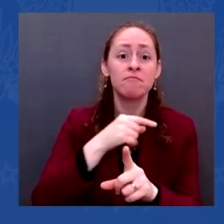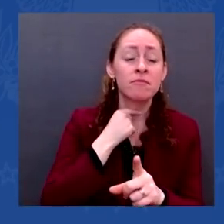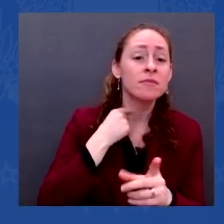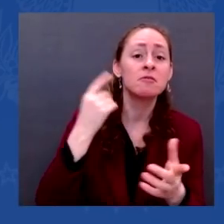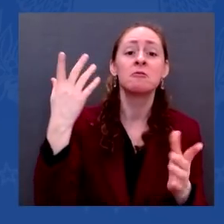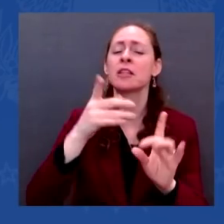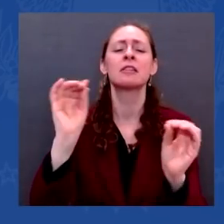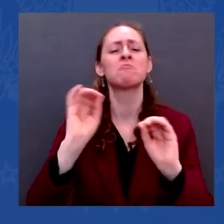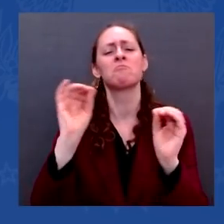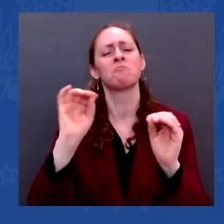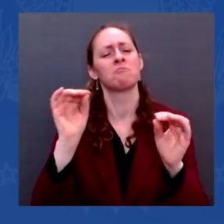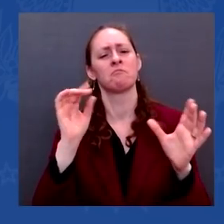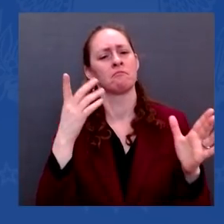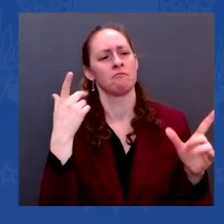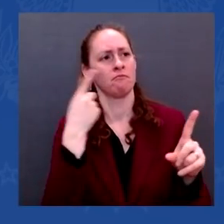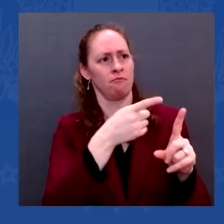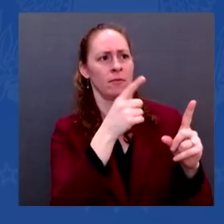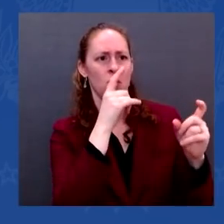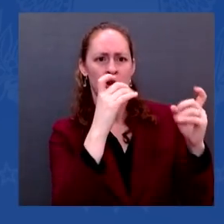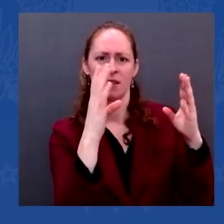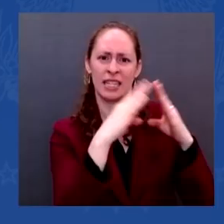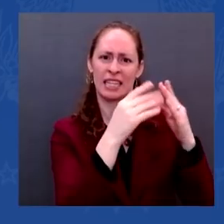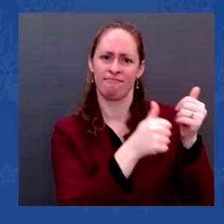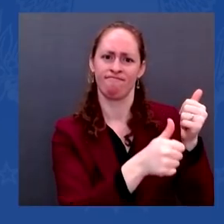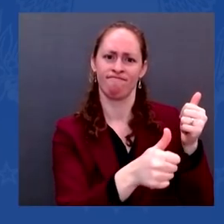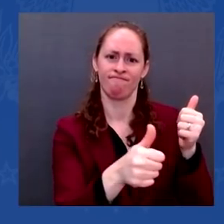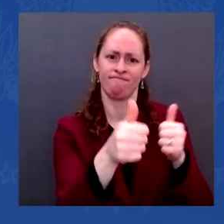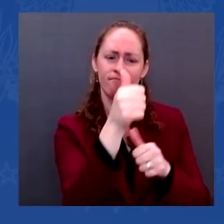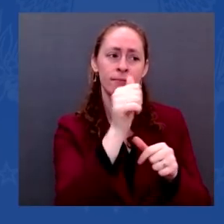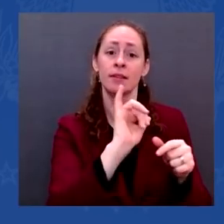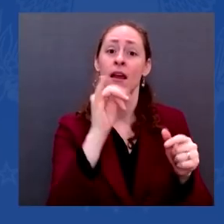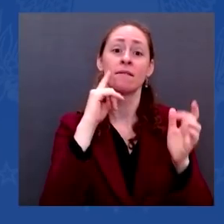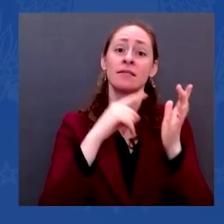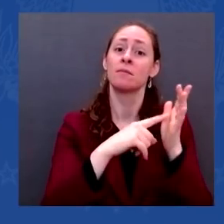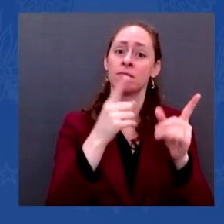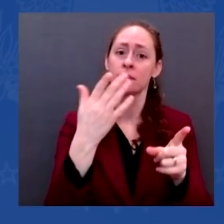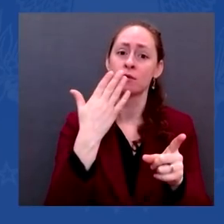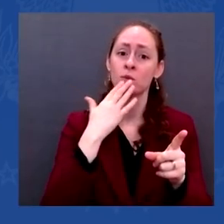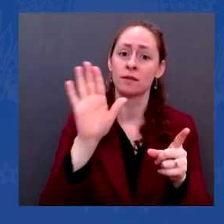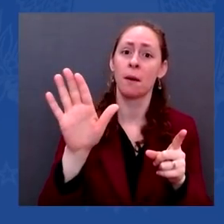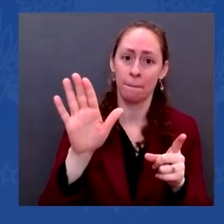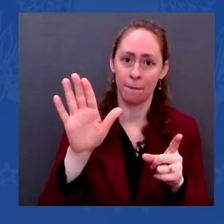Nehemiah told the people, let us rise up and build.